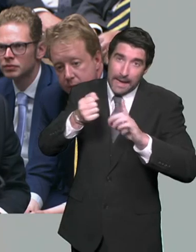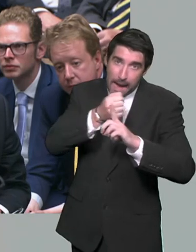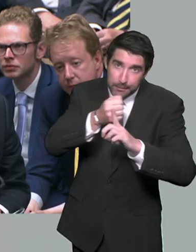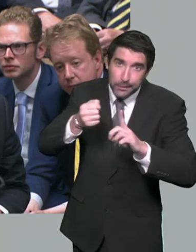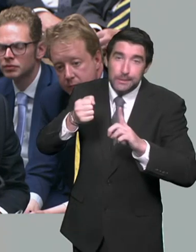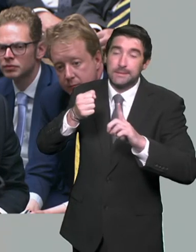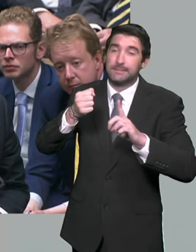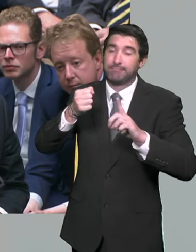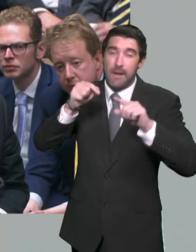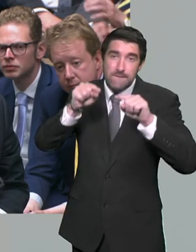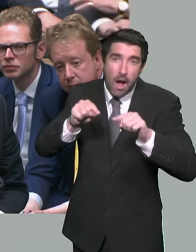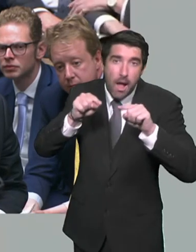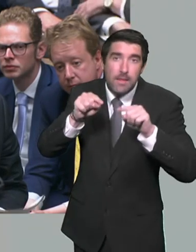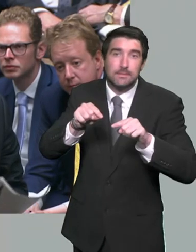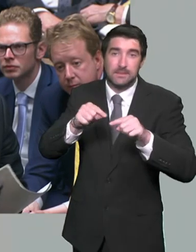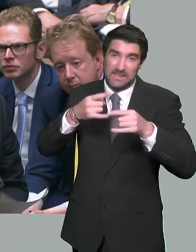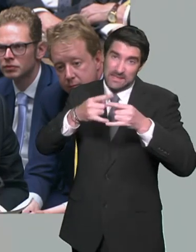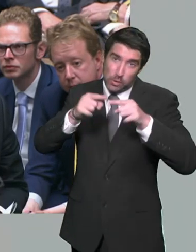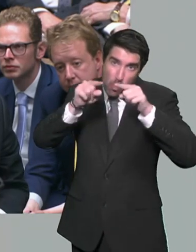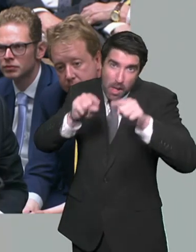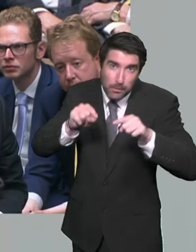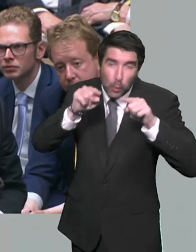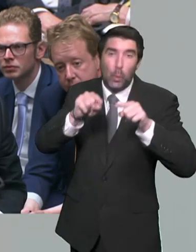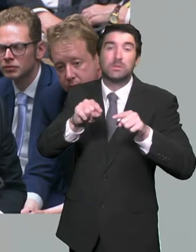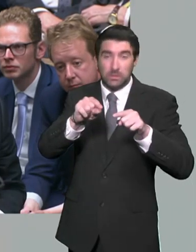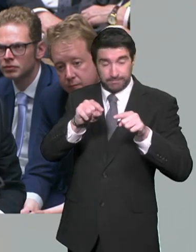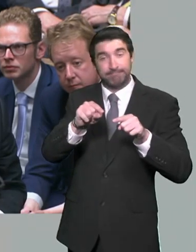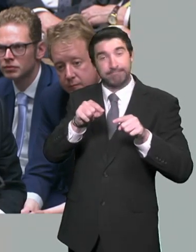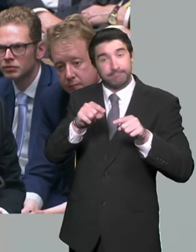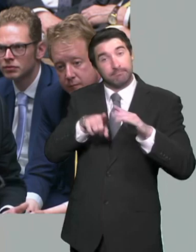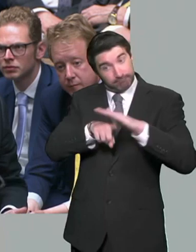Sadly, as a result of the pandemic, the need for those services has only grown, so will